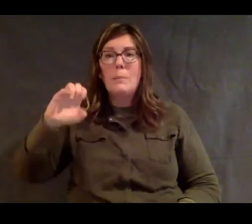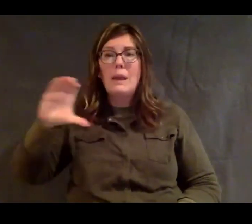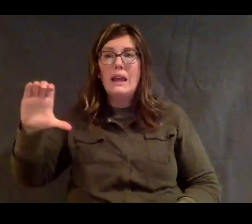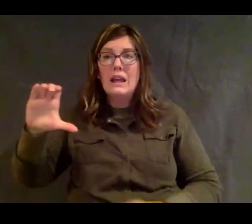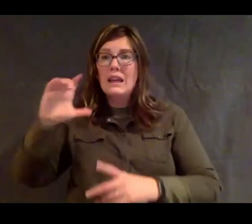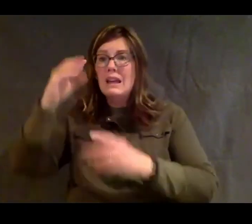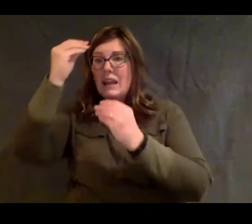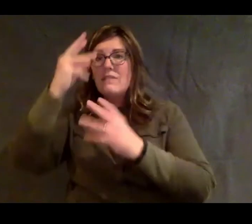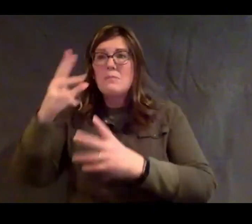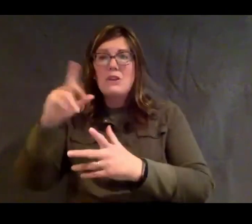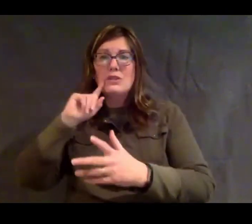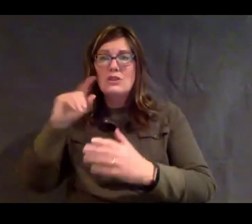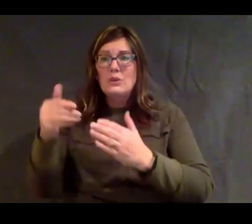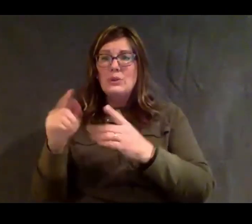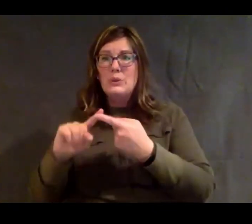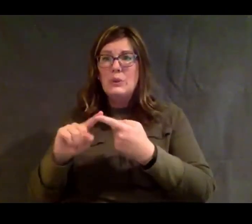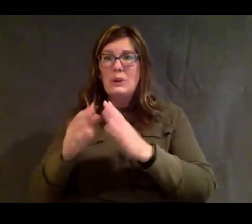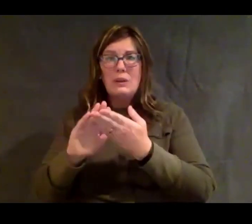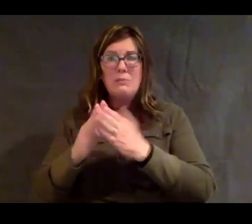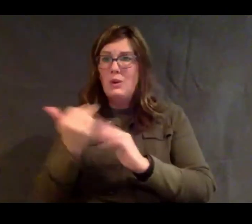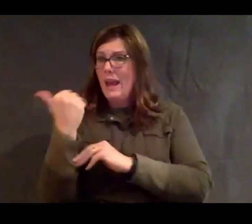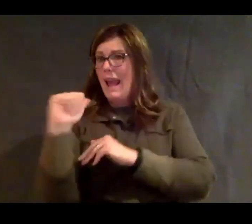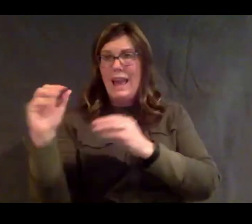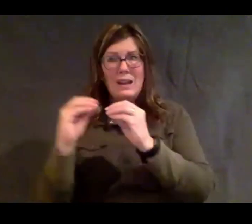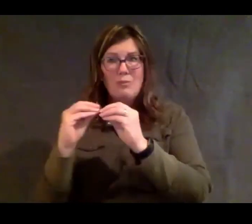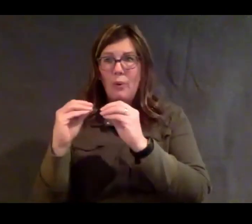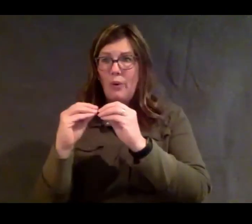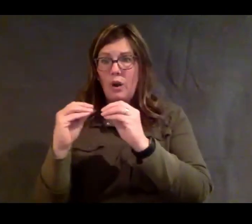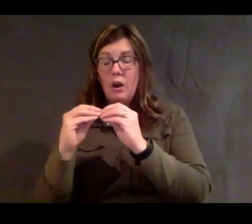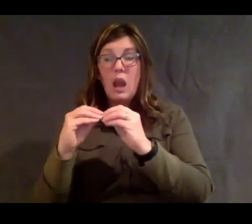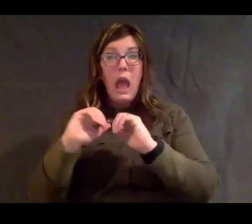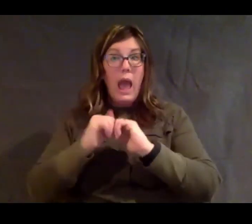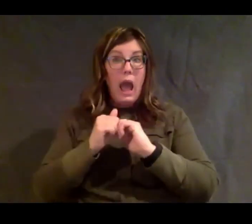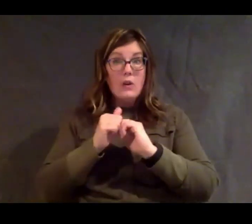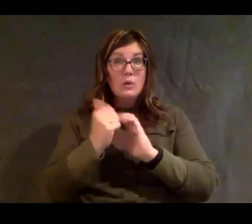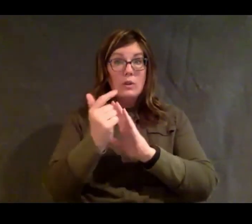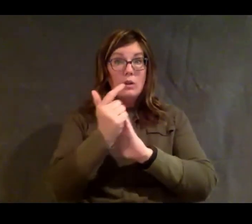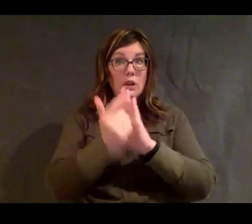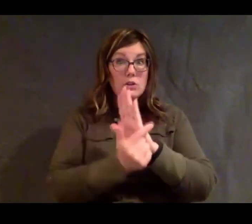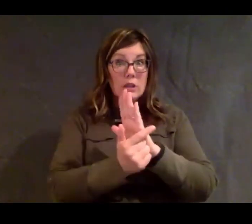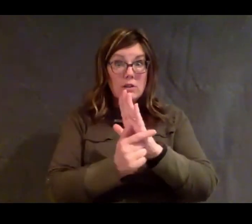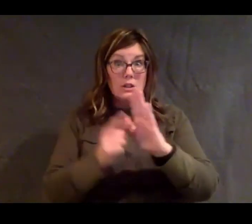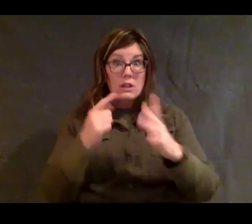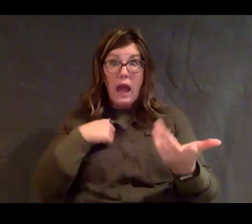um so how do we call out racism in our legislation um i call it out let me just be real i talk about